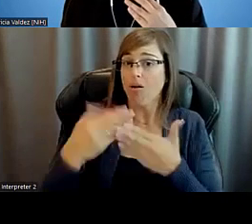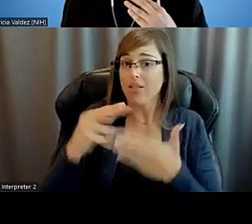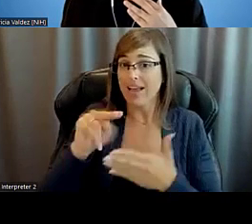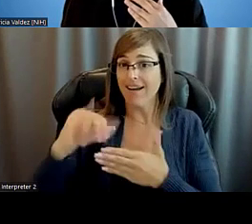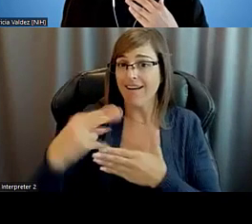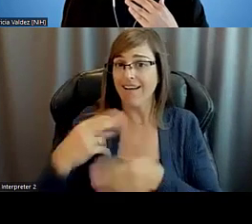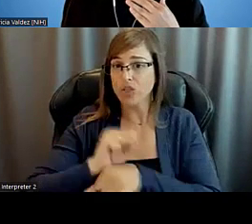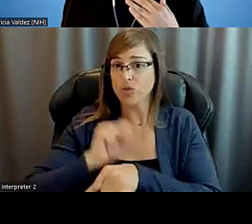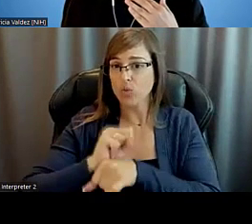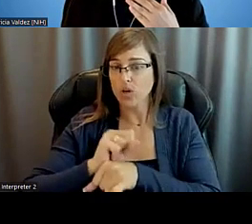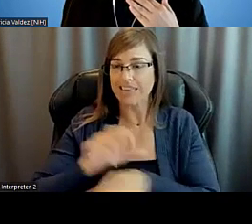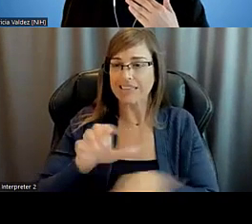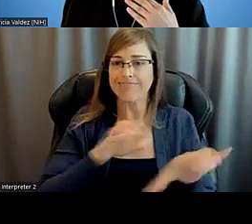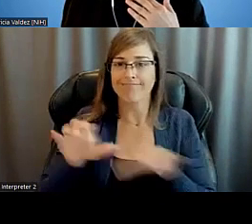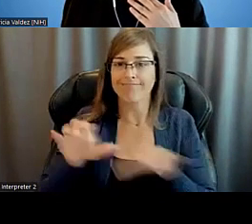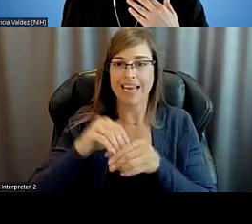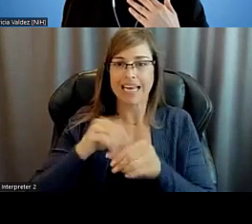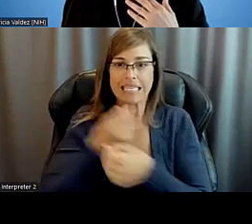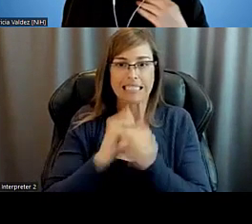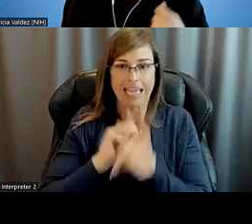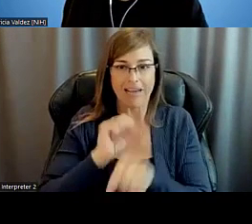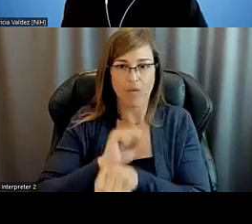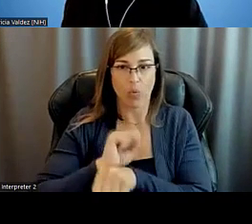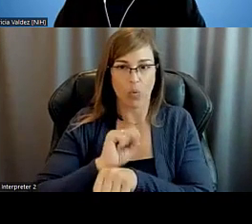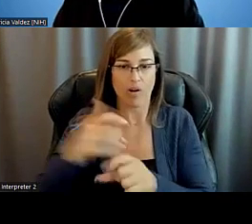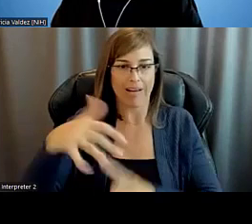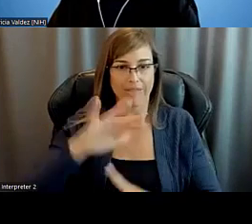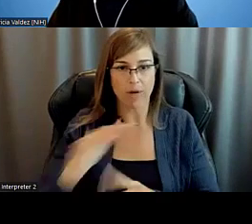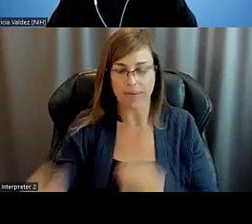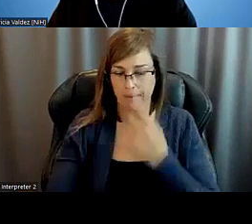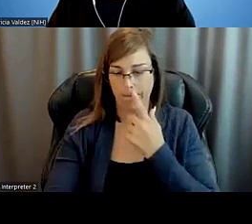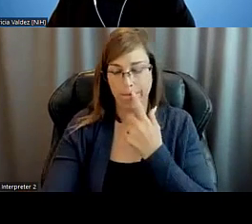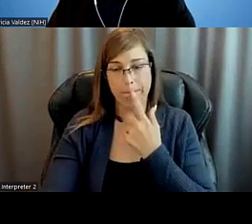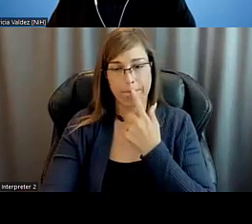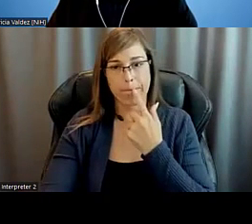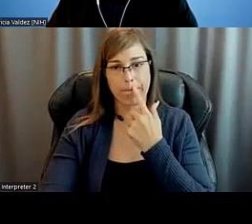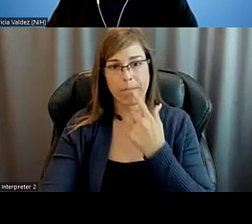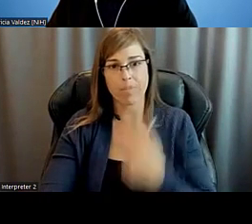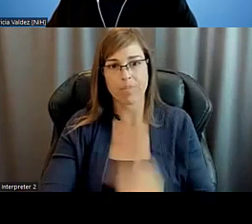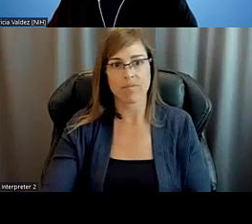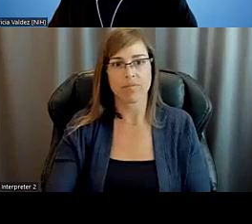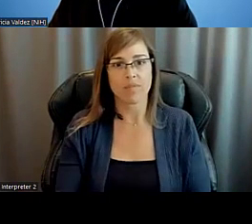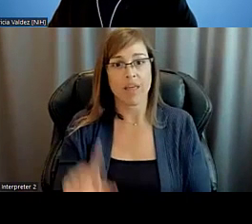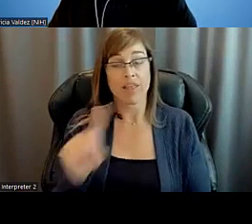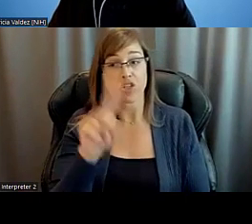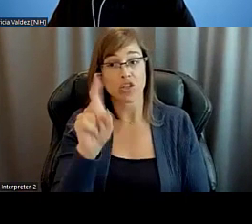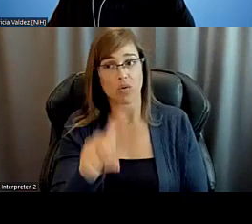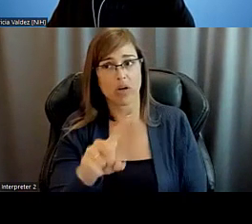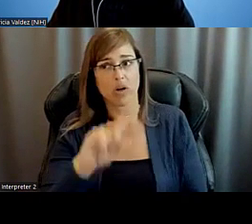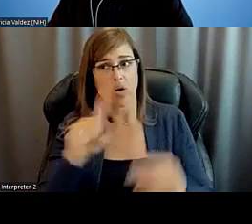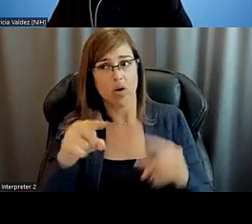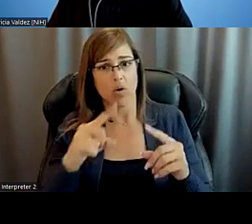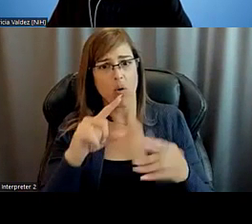in a safe work environment, so that's what this is about. Elyse Sullivan: And, Patricia, there's a question. Wouldn't you also have to get permission